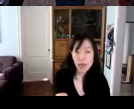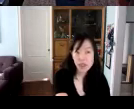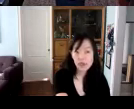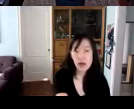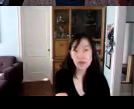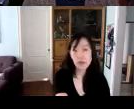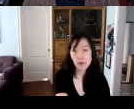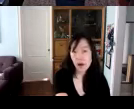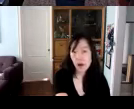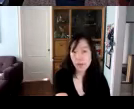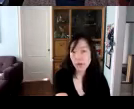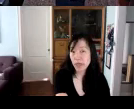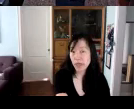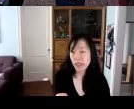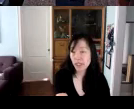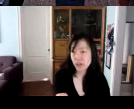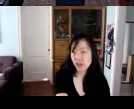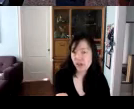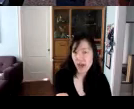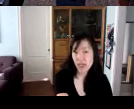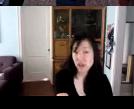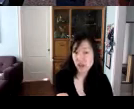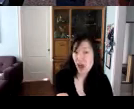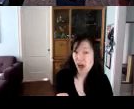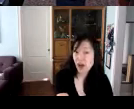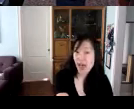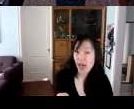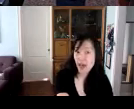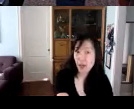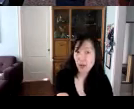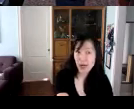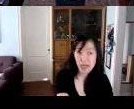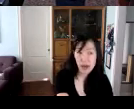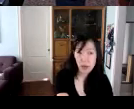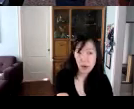And Jovan Rebollar, you can get in touch with Jovan at jovan@mrac.org